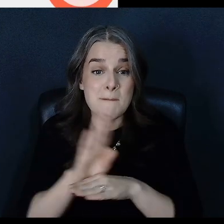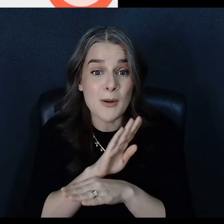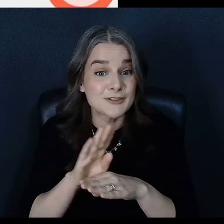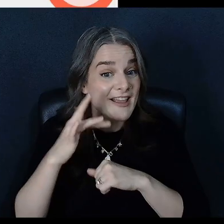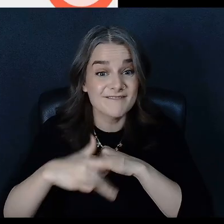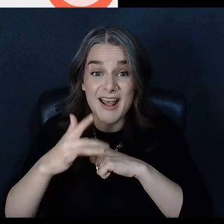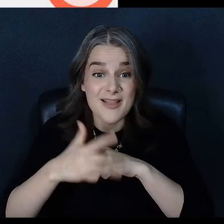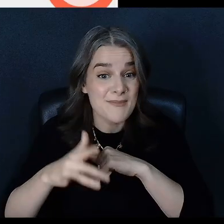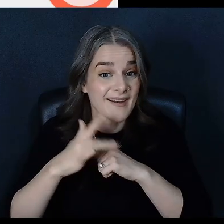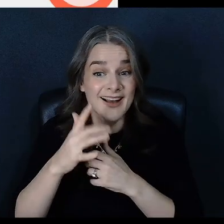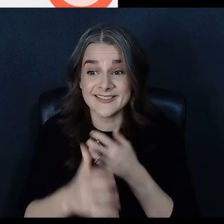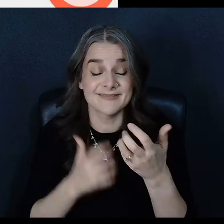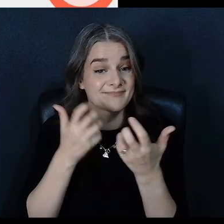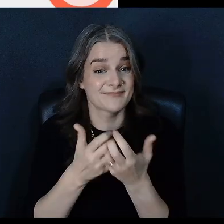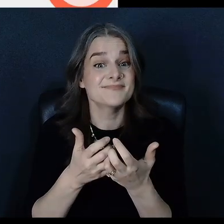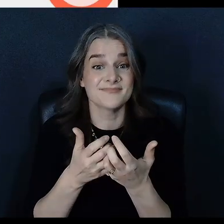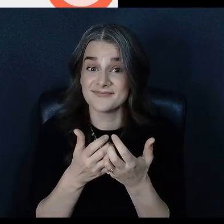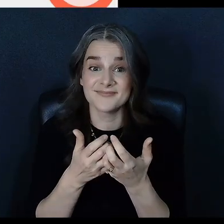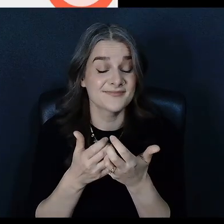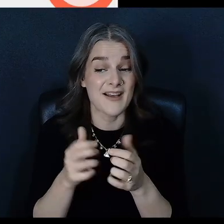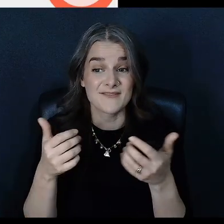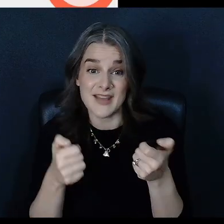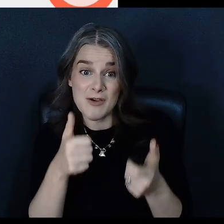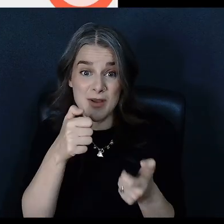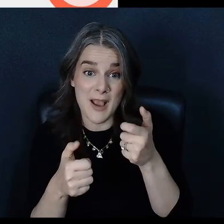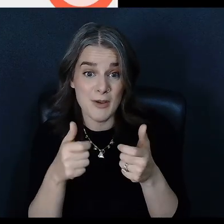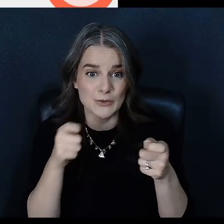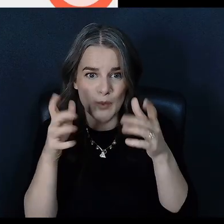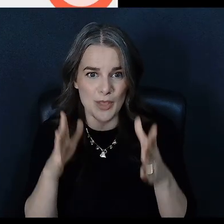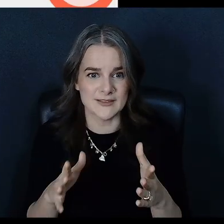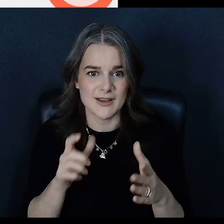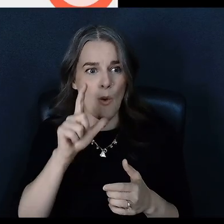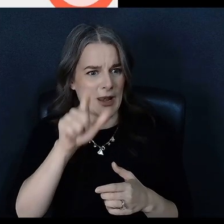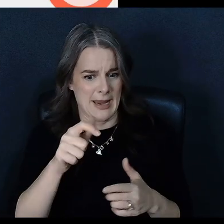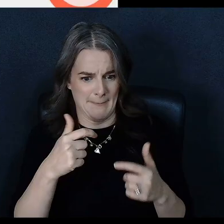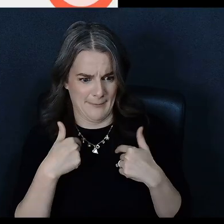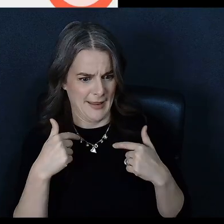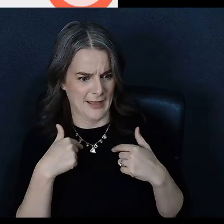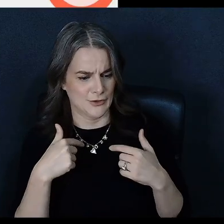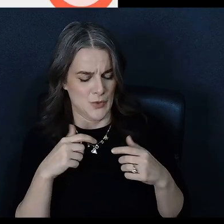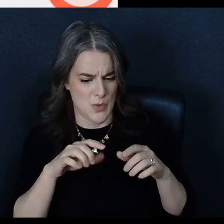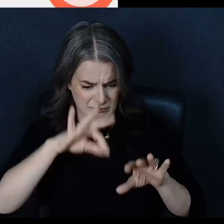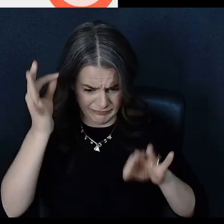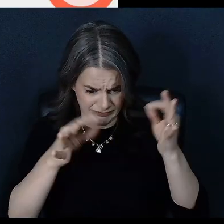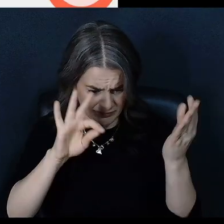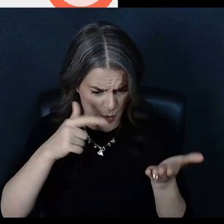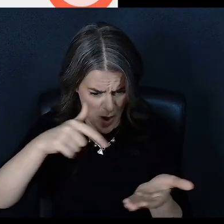No longer do you need a guy like me who's willing to take apart a game and wire it up and solder things into it. You don't need that anymore, which is great.